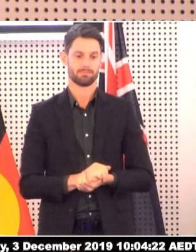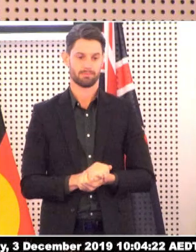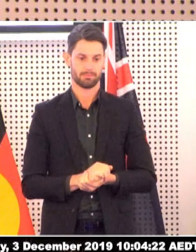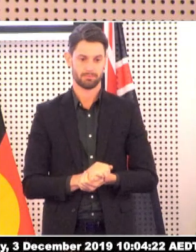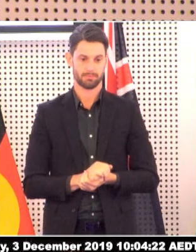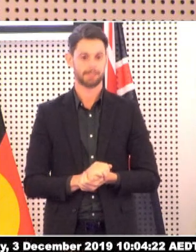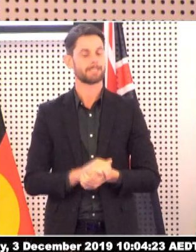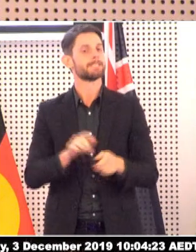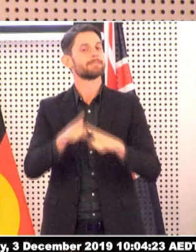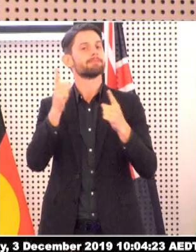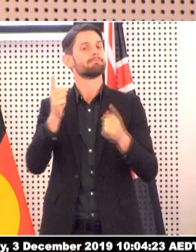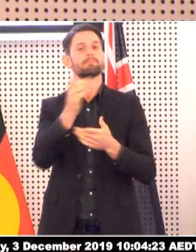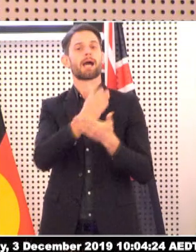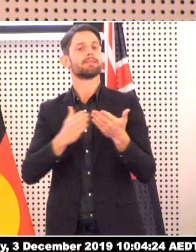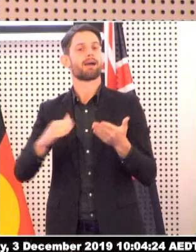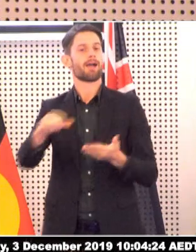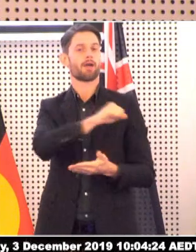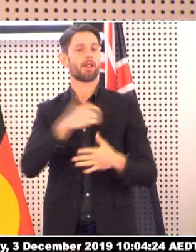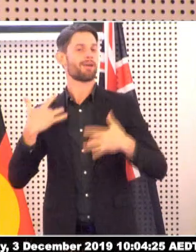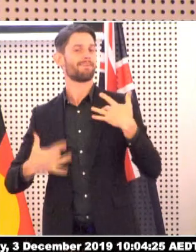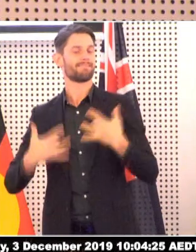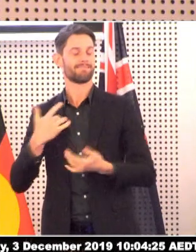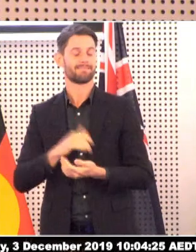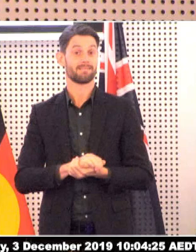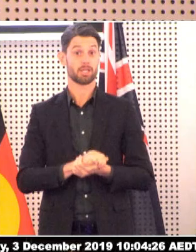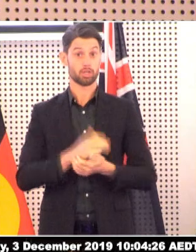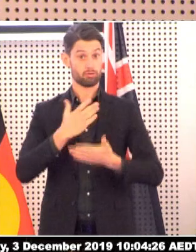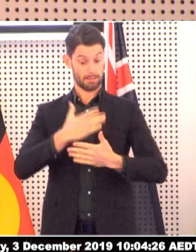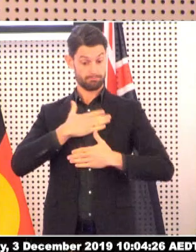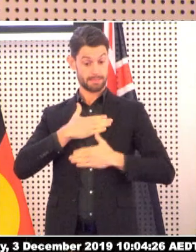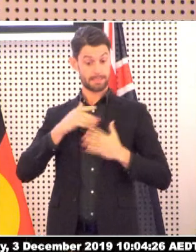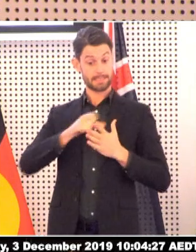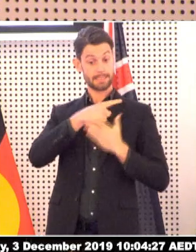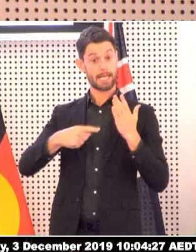As disabled people, we are the experts in our lives.